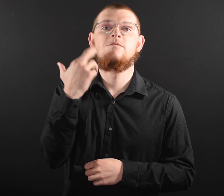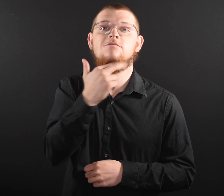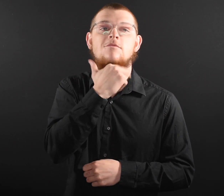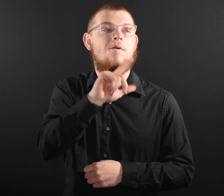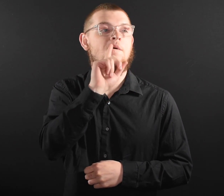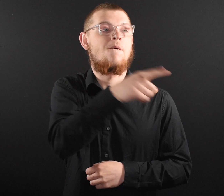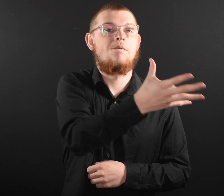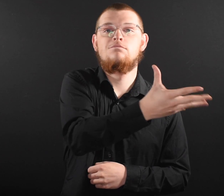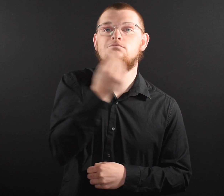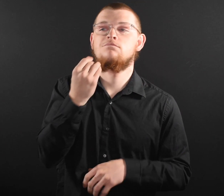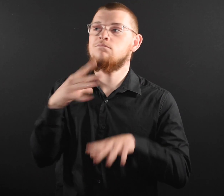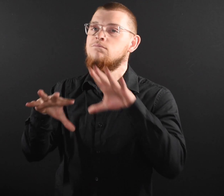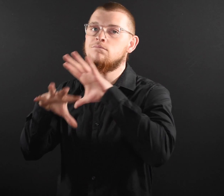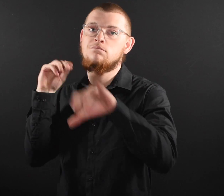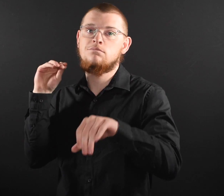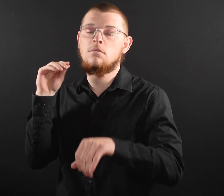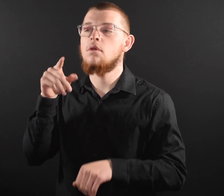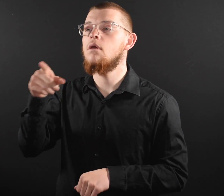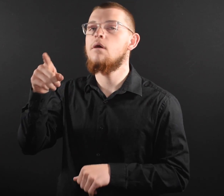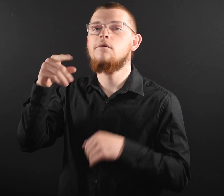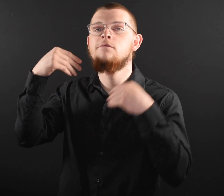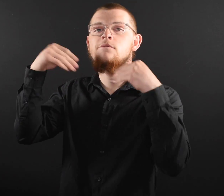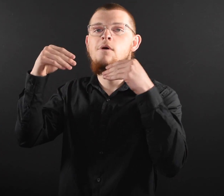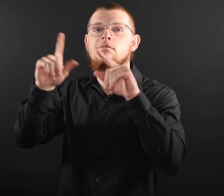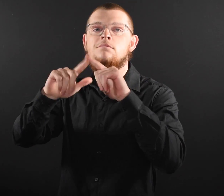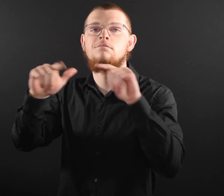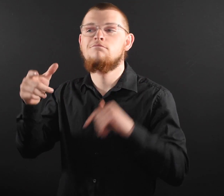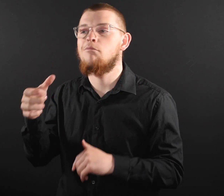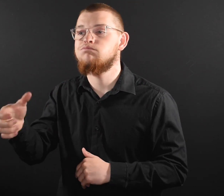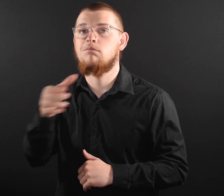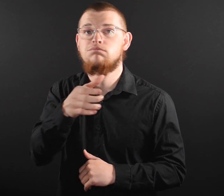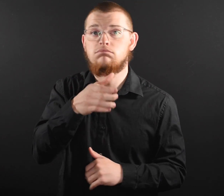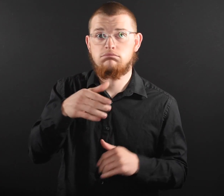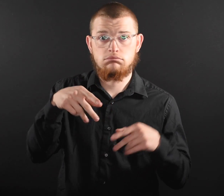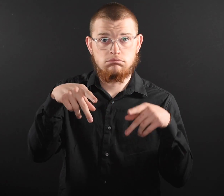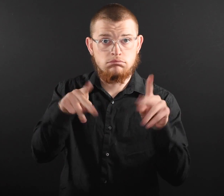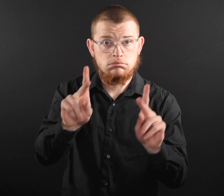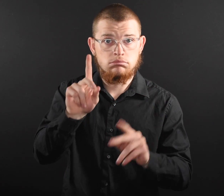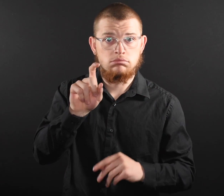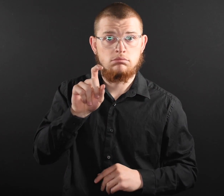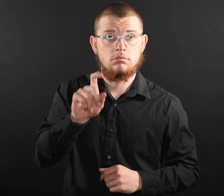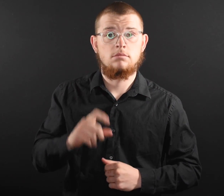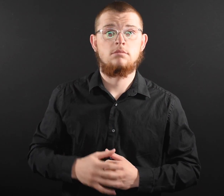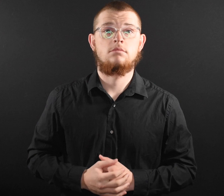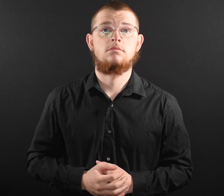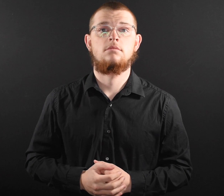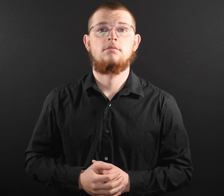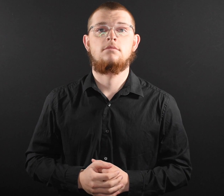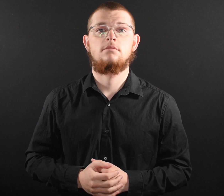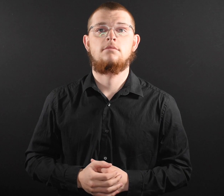Are self-service beverage dispensers allowed in take-out restaurants and convenience stores?